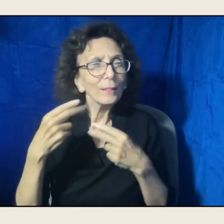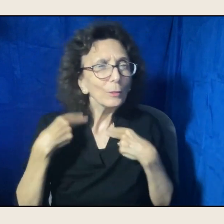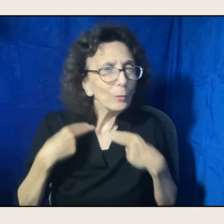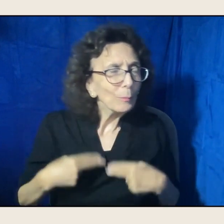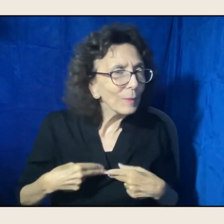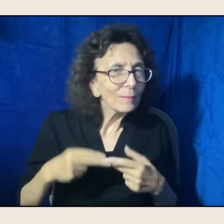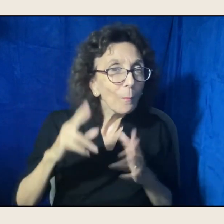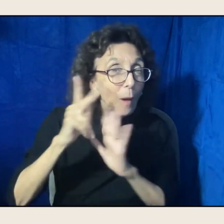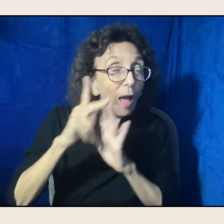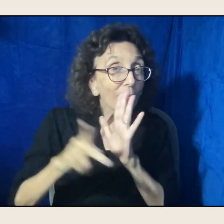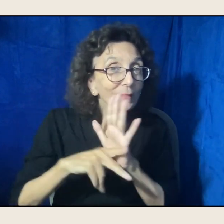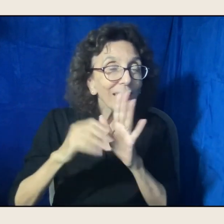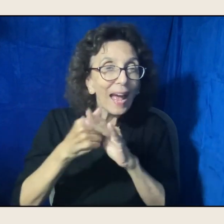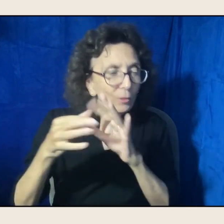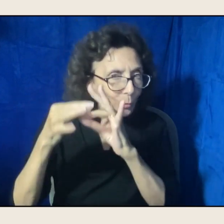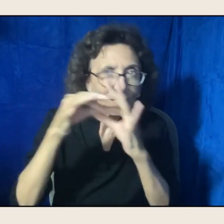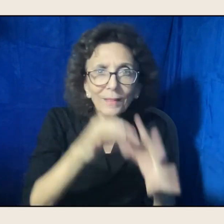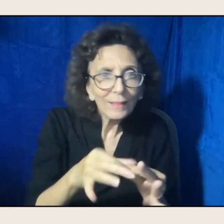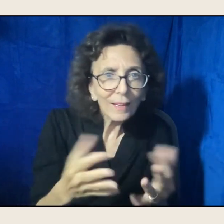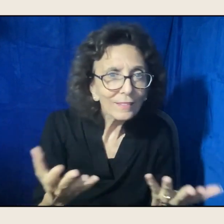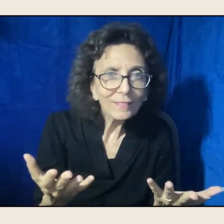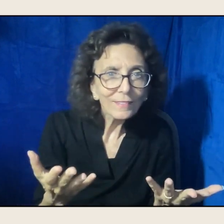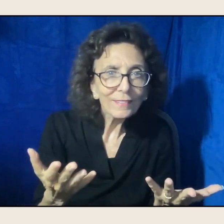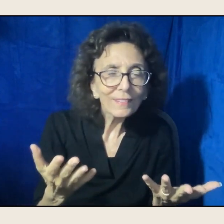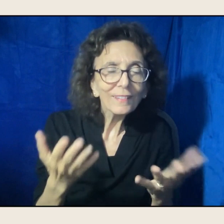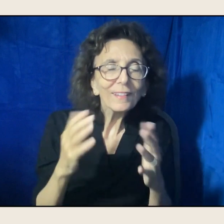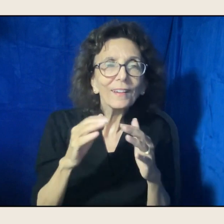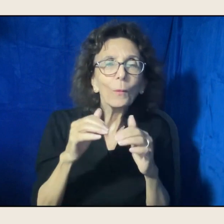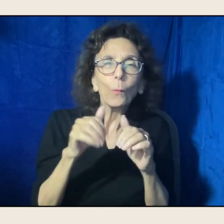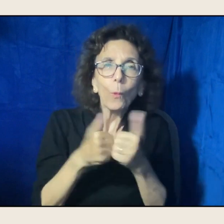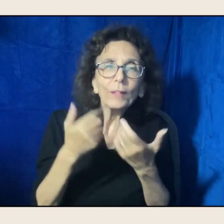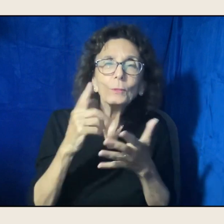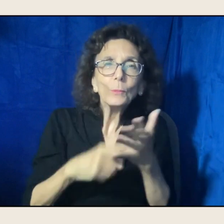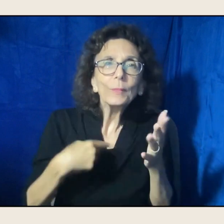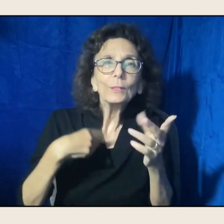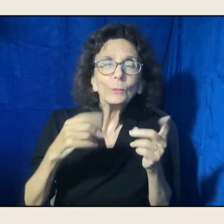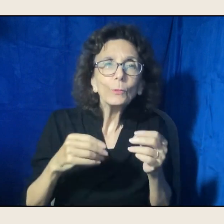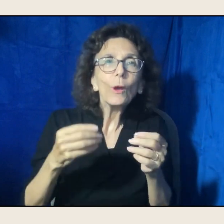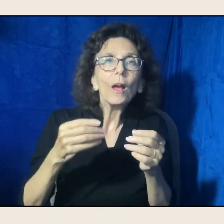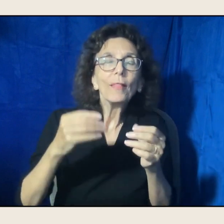that creates human-made disasters that are part and parcel